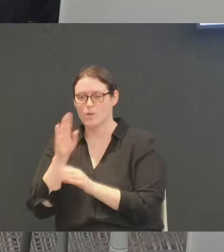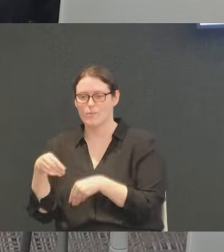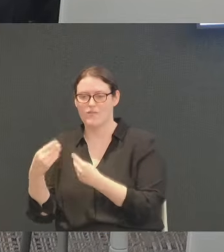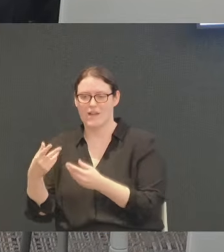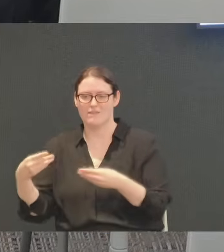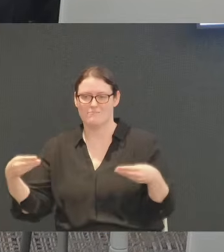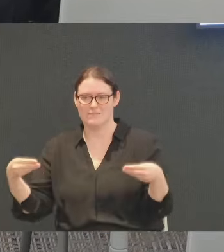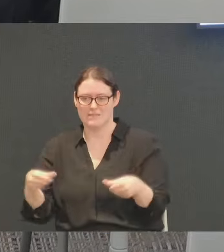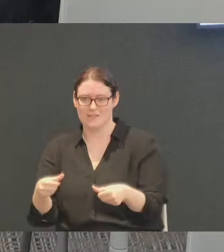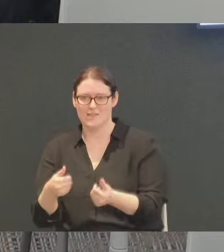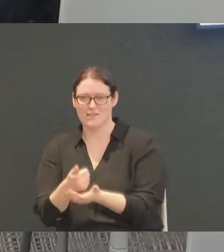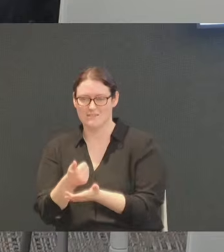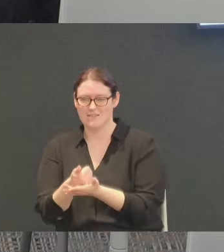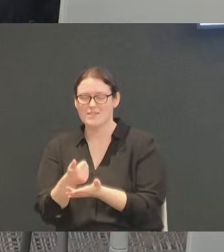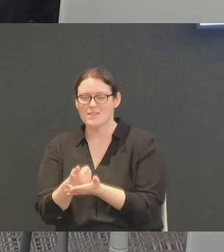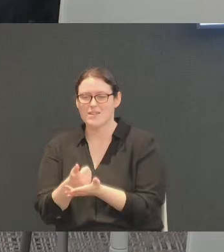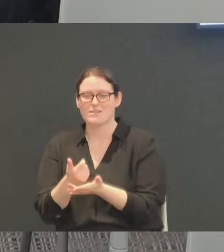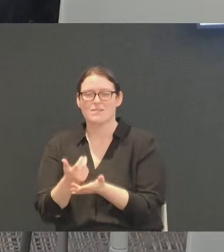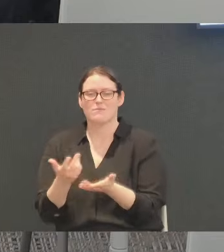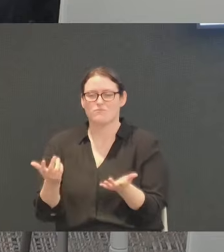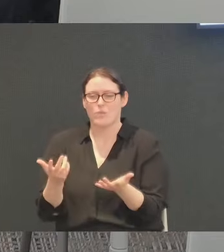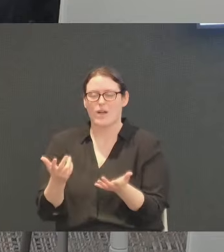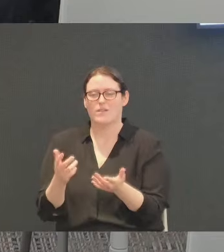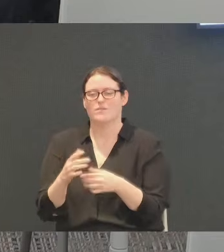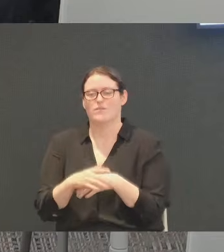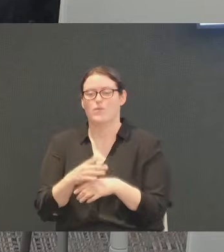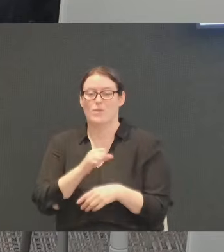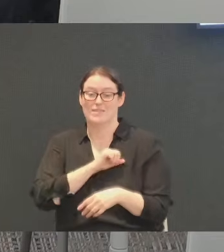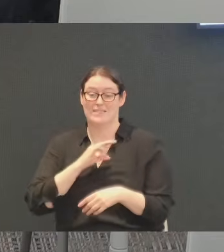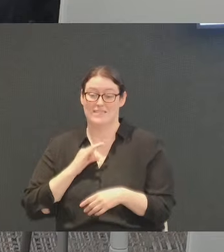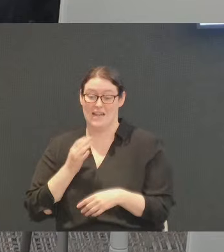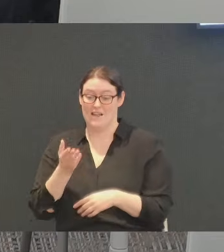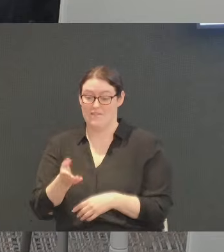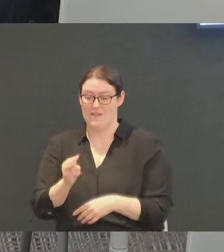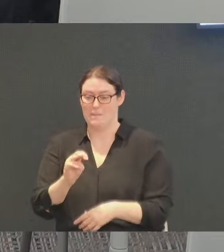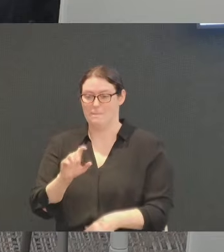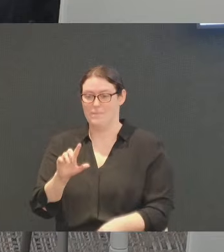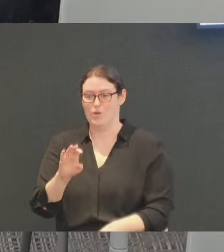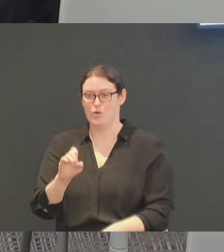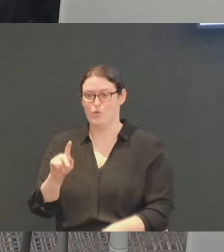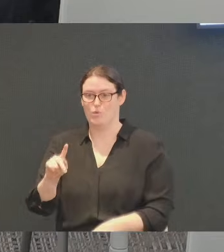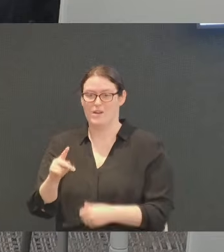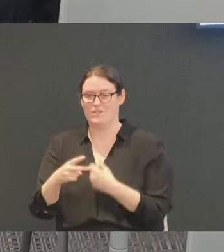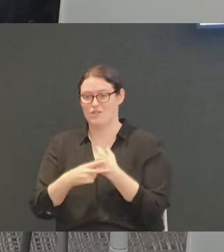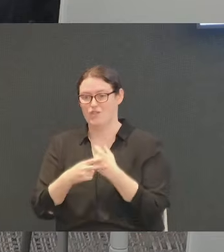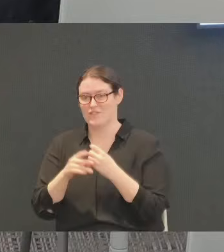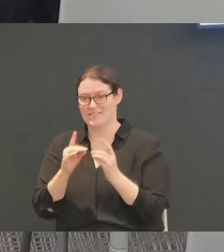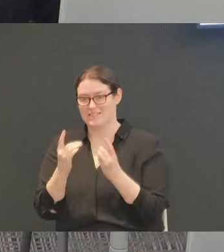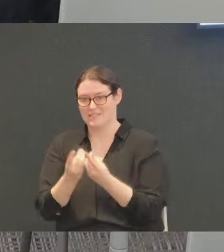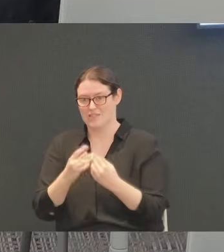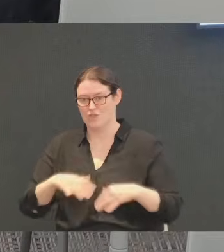assistance to help partially fund staff at the Mil Creek Conservancy District to help them complete